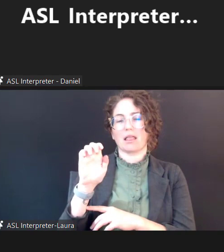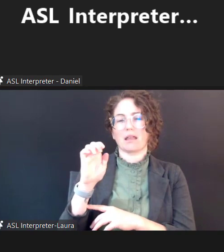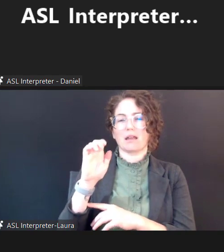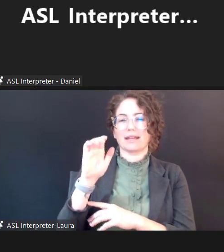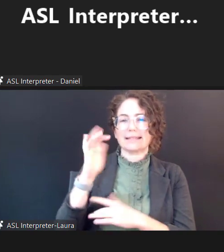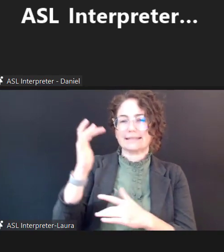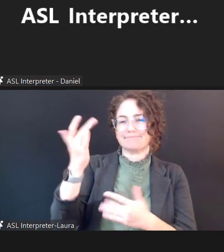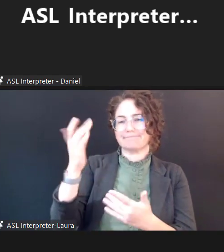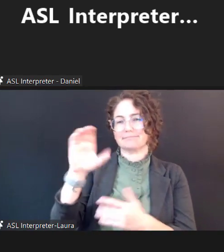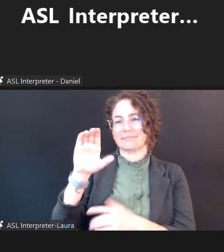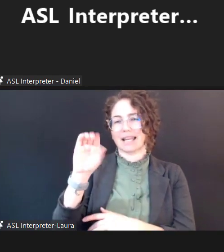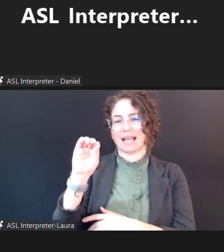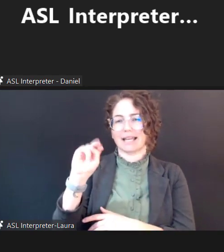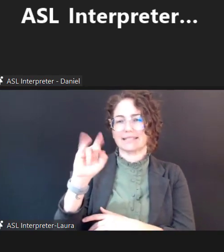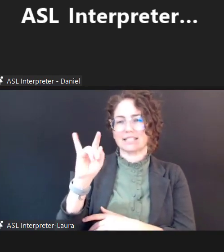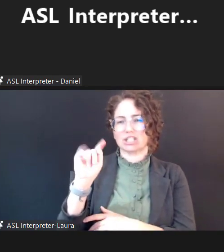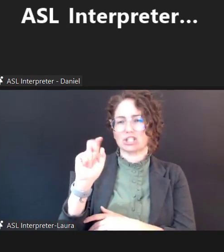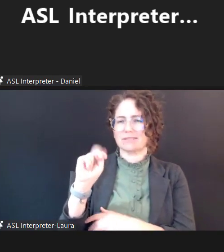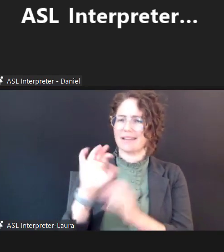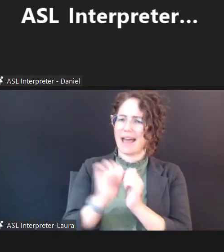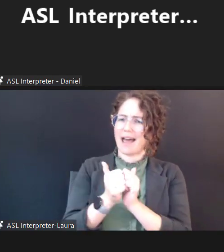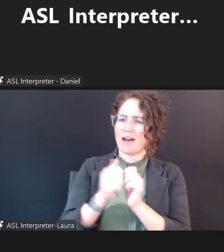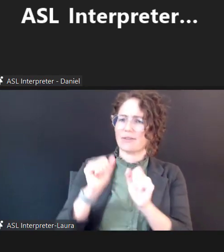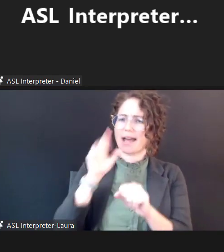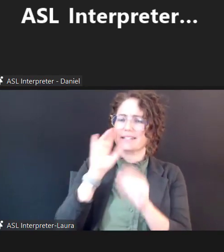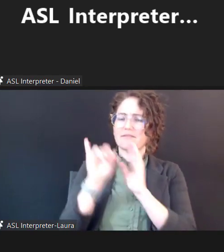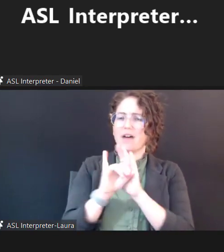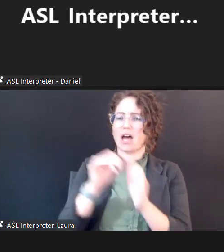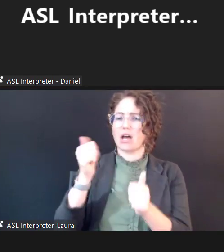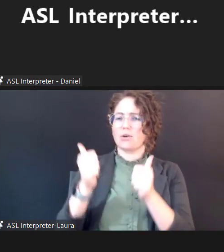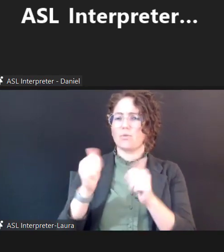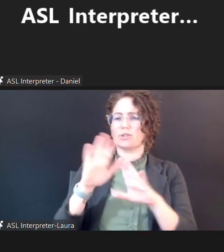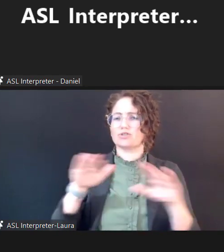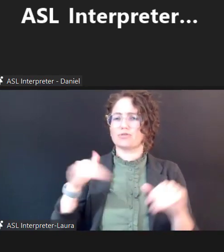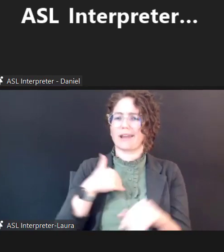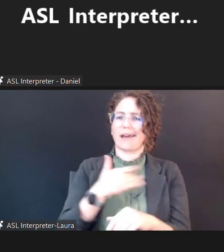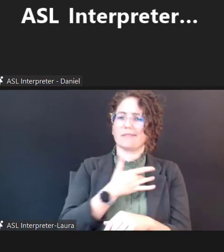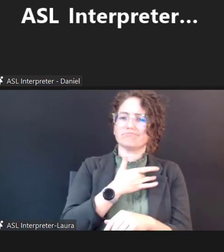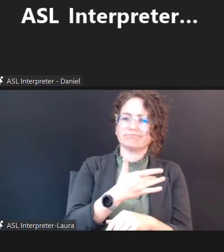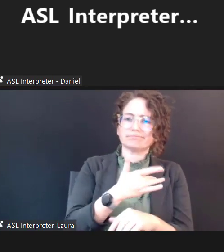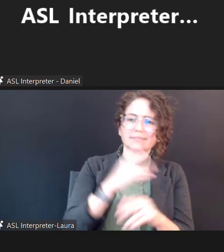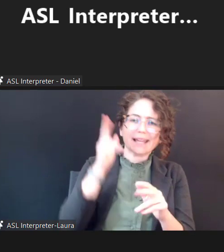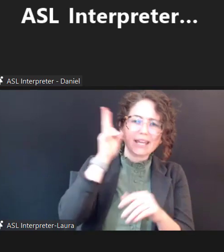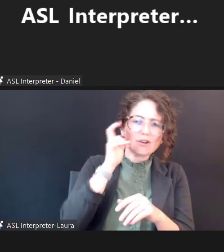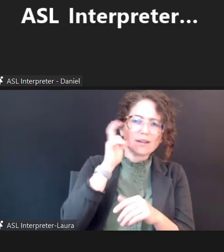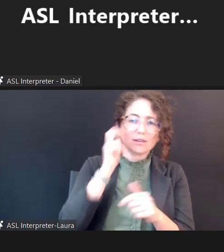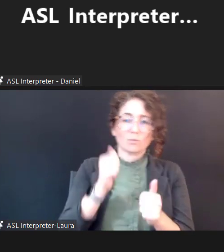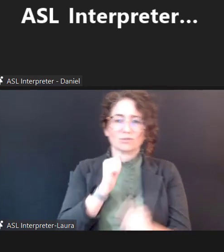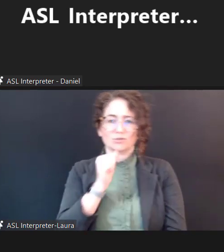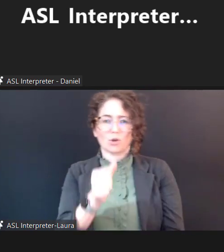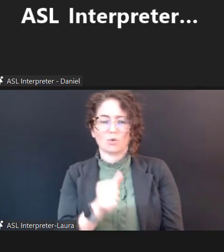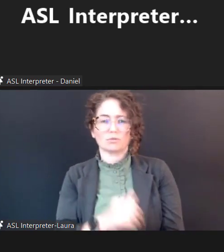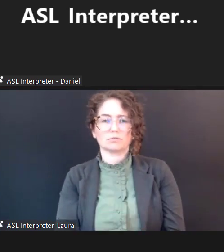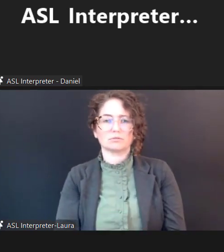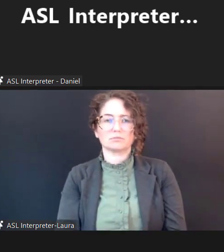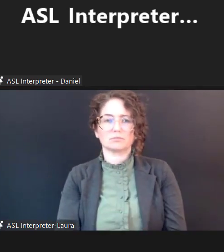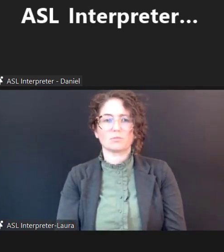have normal hearing and which may not? Dr. Foust: Well, the short answer to that question, William, early care